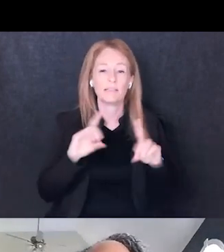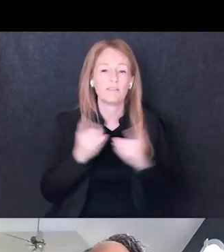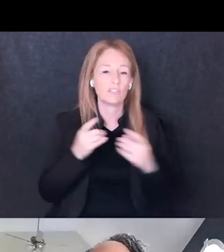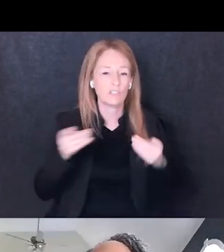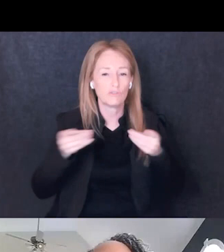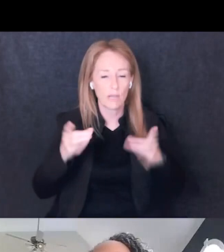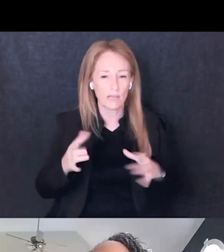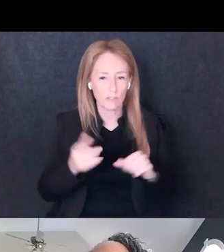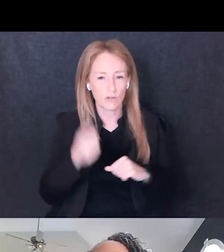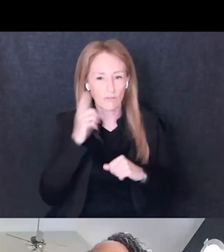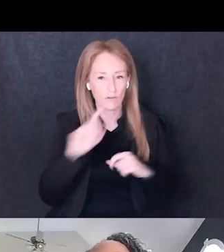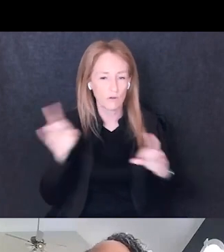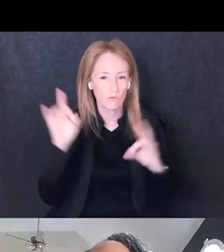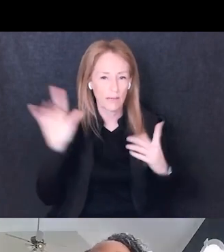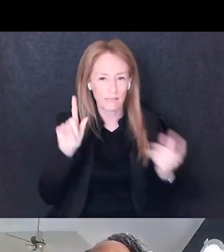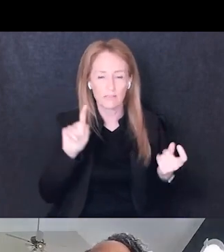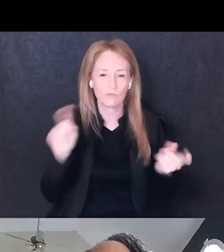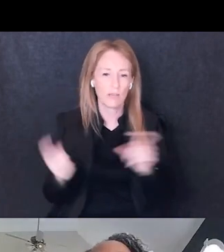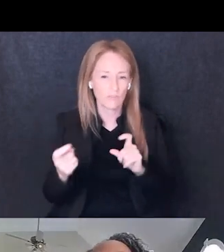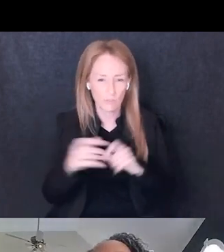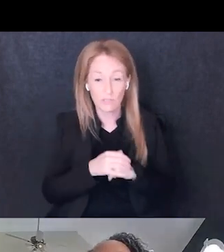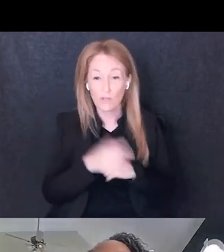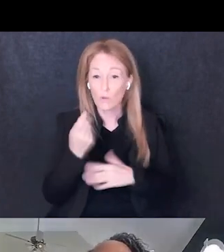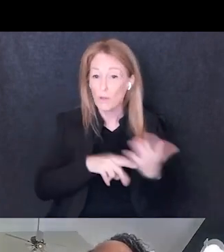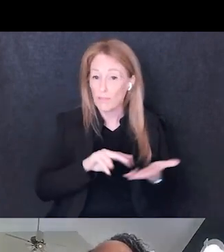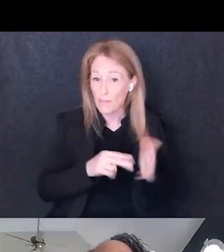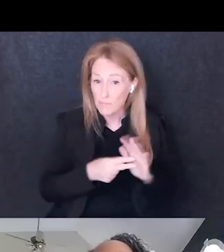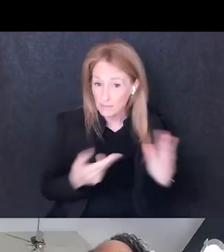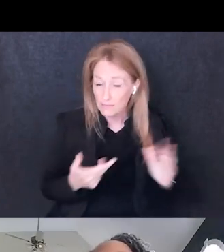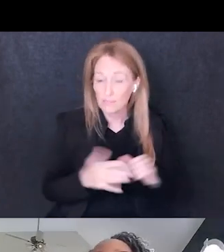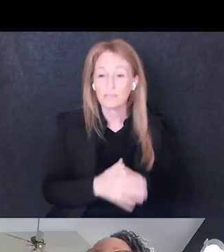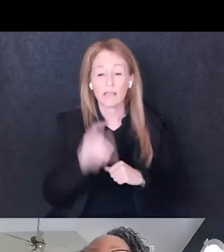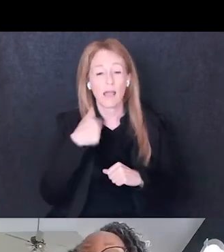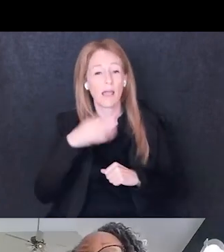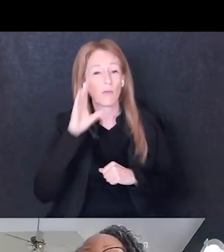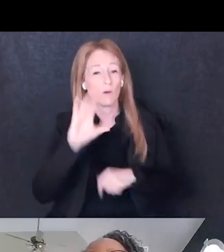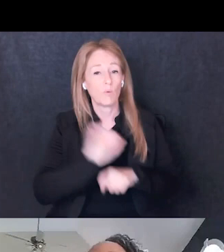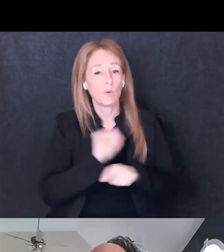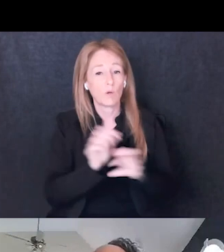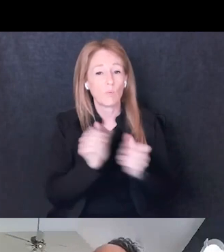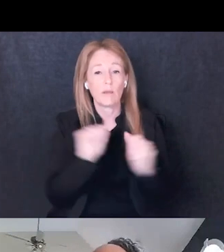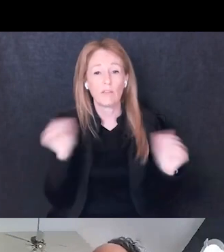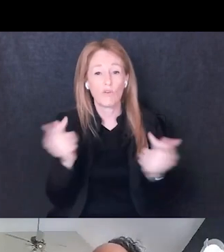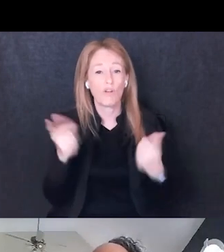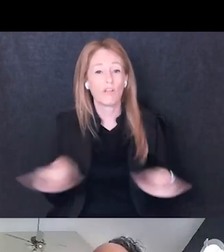SO WHAT THAT MEANS IS I WILL BE WORKING WITH YOU AND OTHERS ACROSS THE